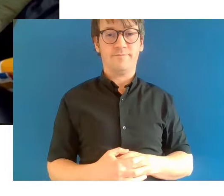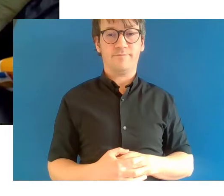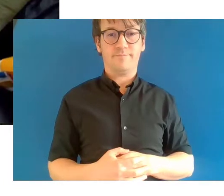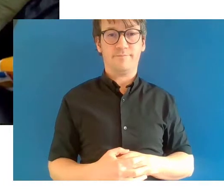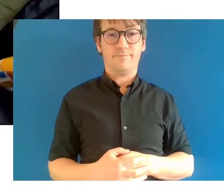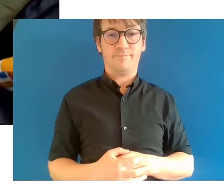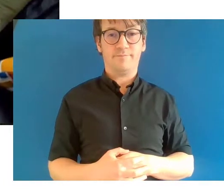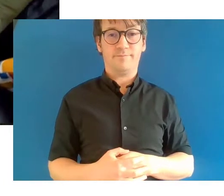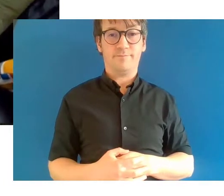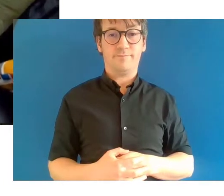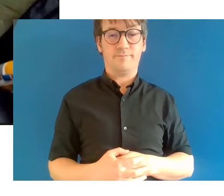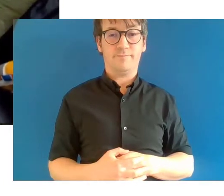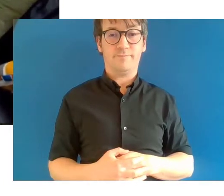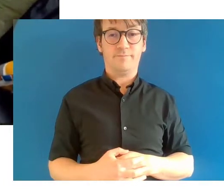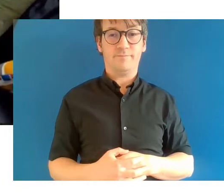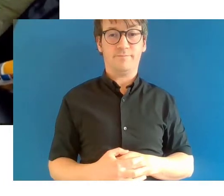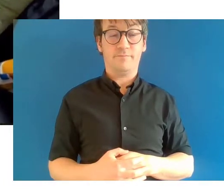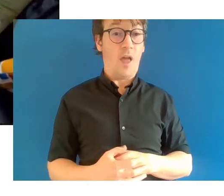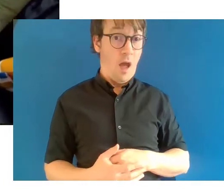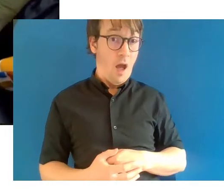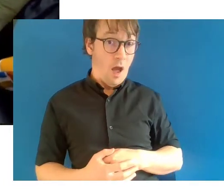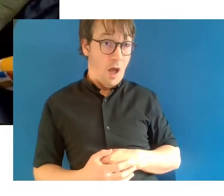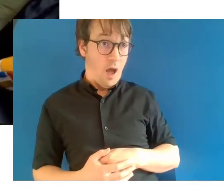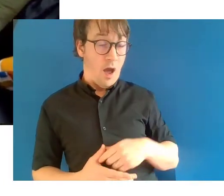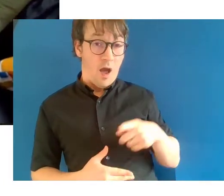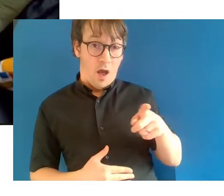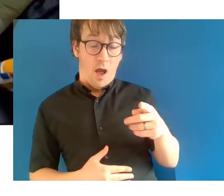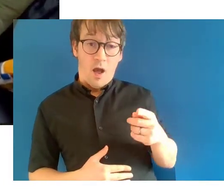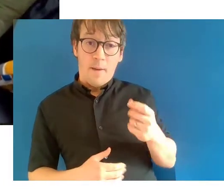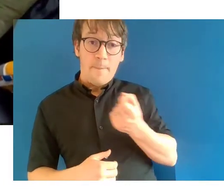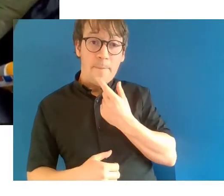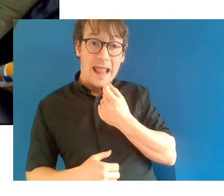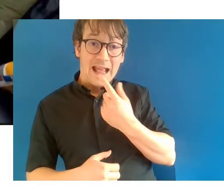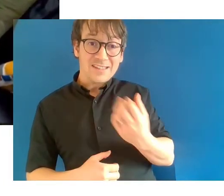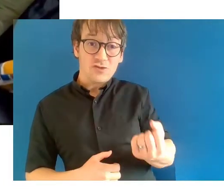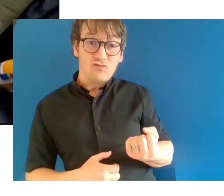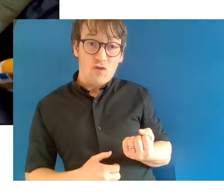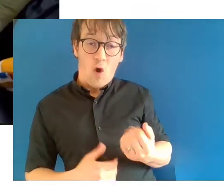The medication drawer has been opened.